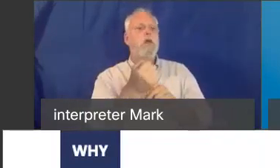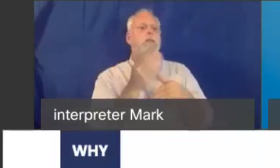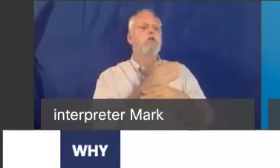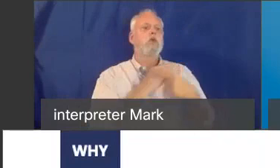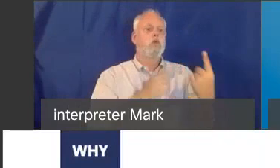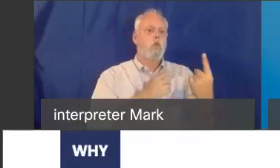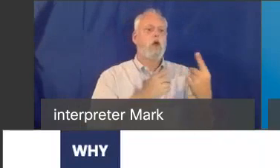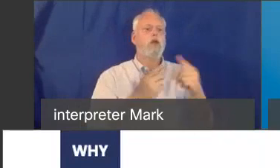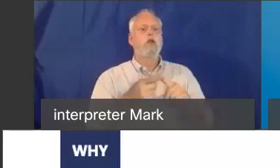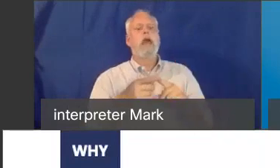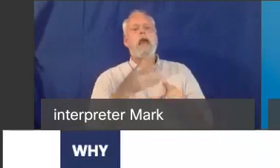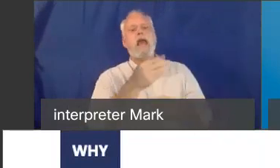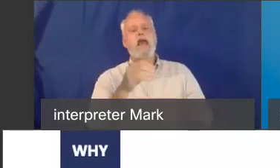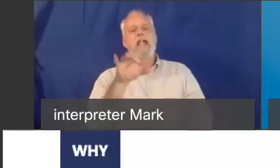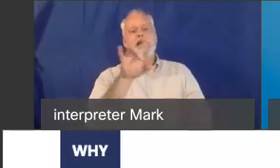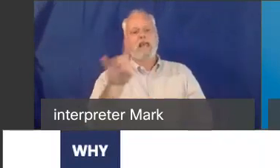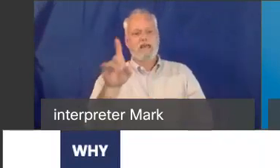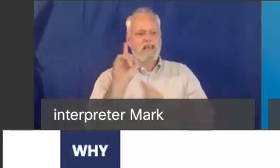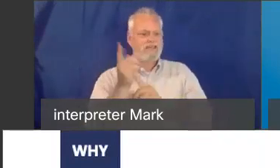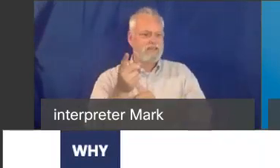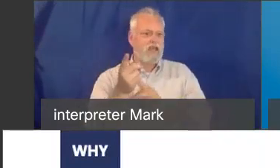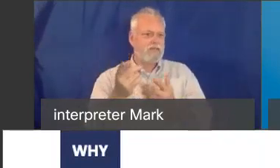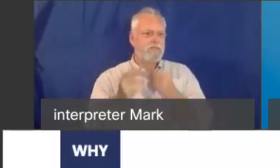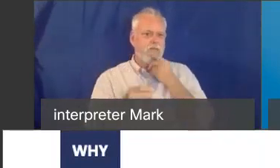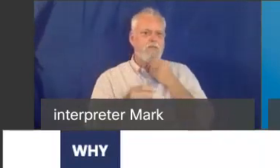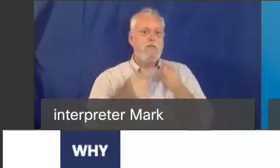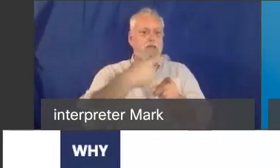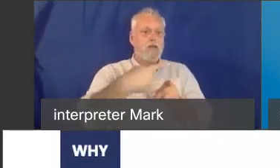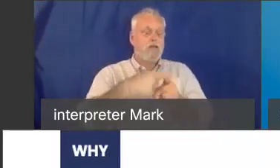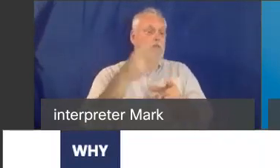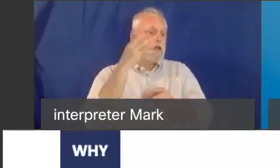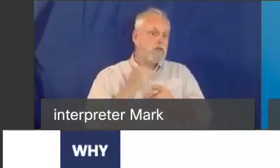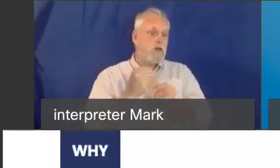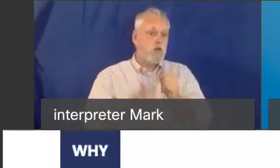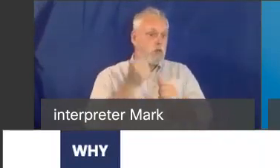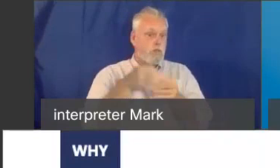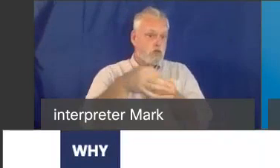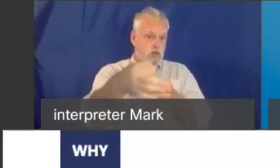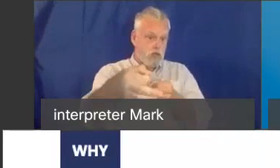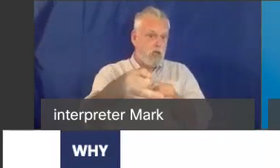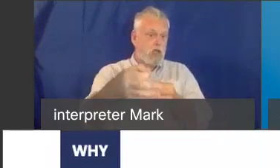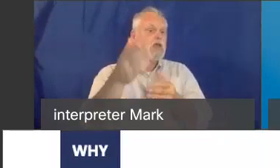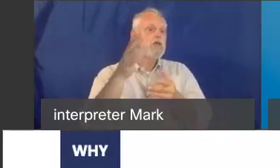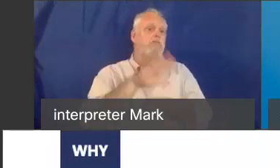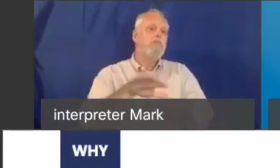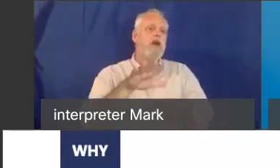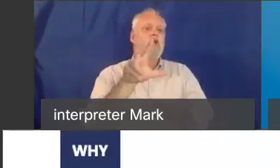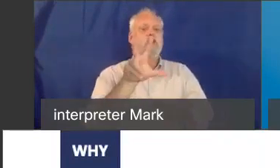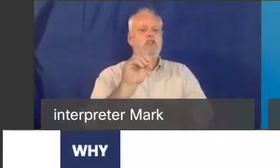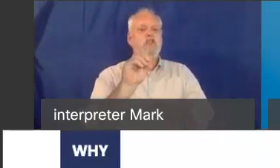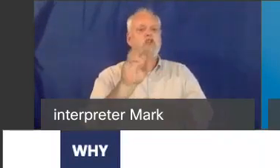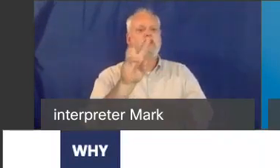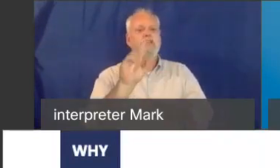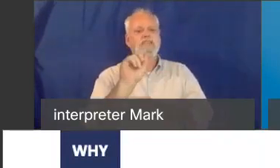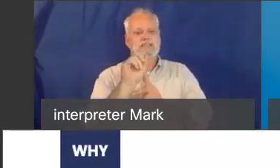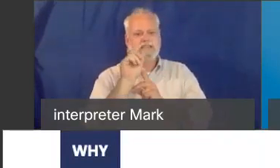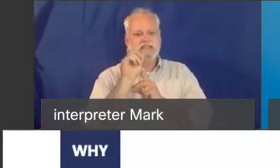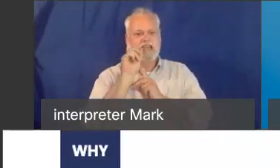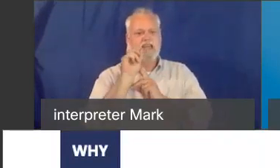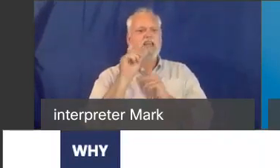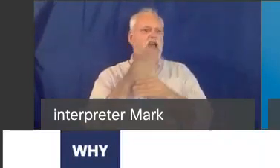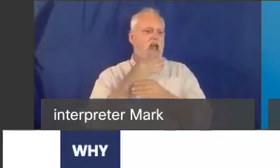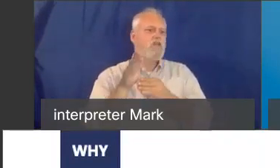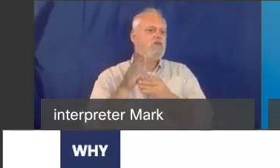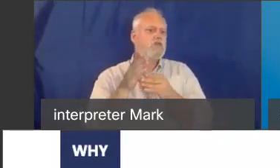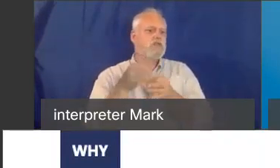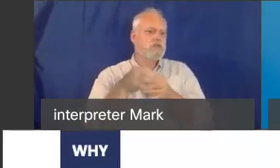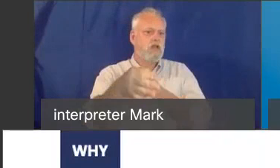So, at the at the intersection, that experiences, the most delay, it will amount to about a 32nd average delay and many of the other intersections. There won't be a change for people driving cars.